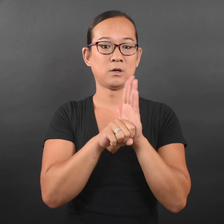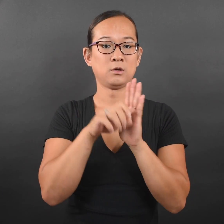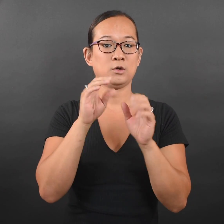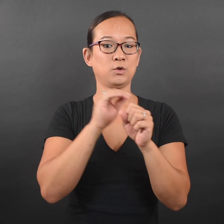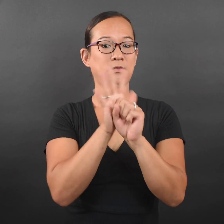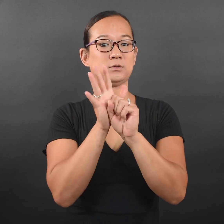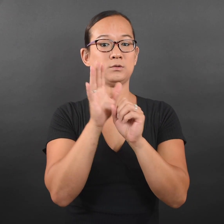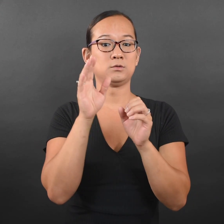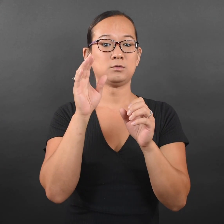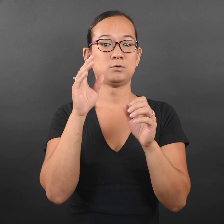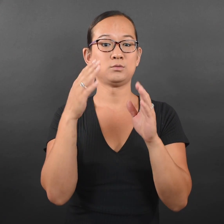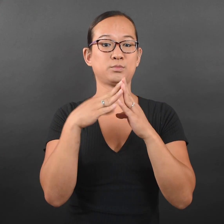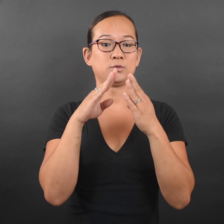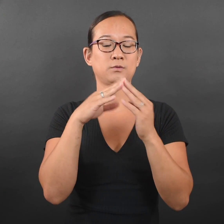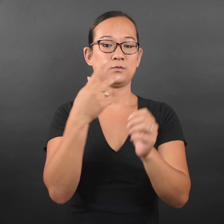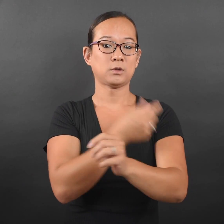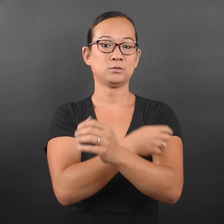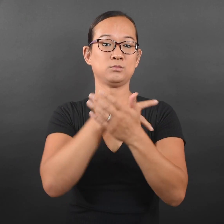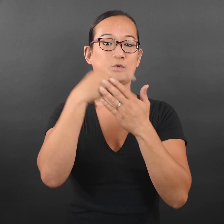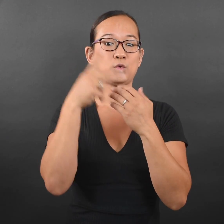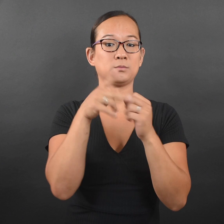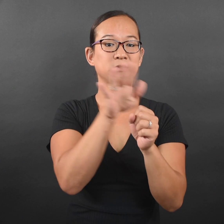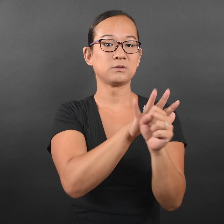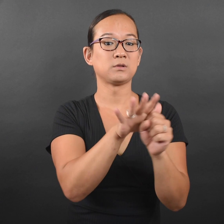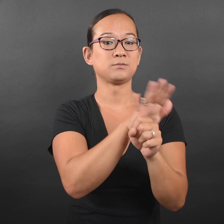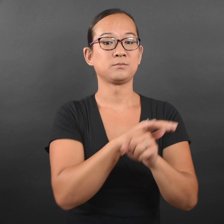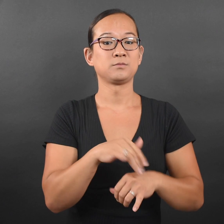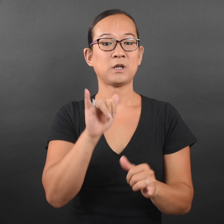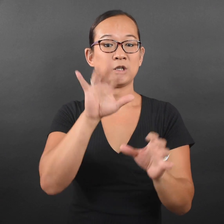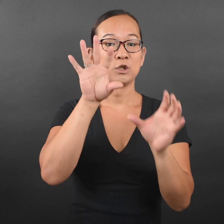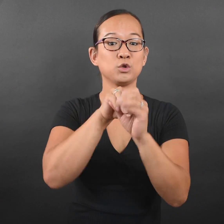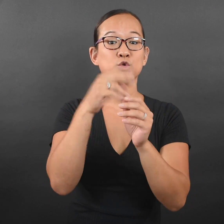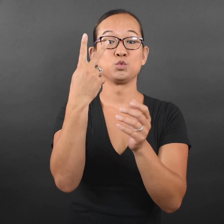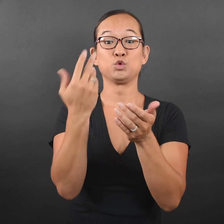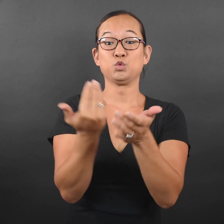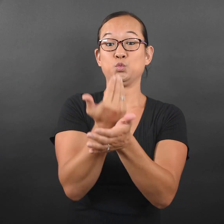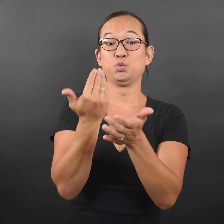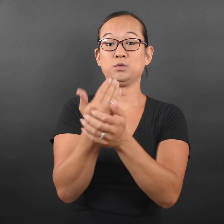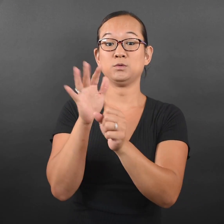Community Vaccination Program sites, including the two newest sites offering